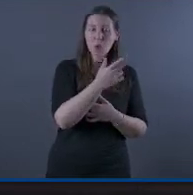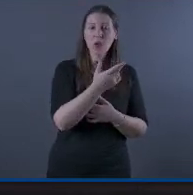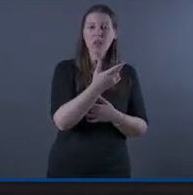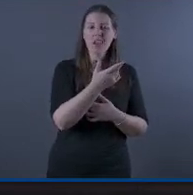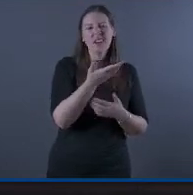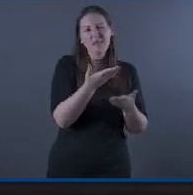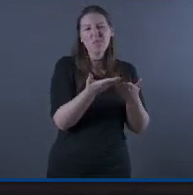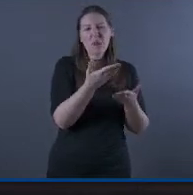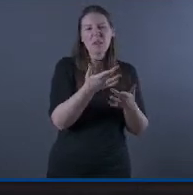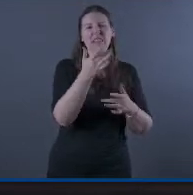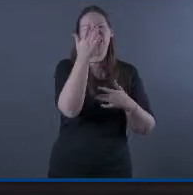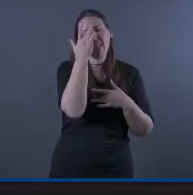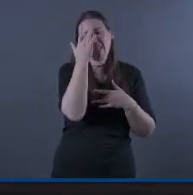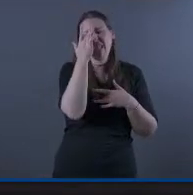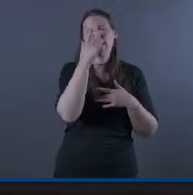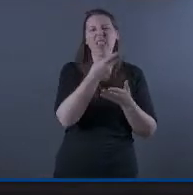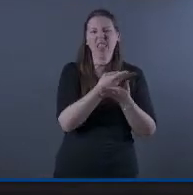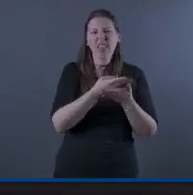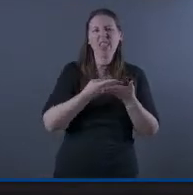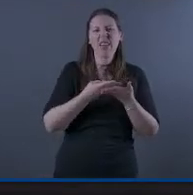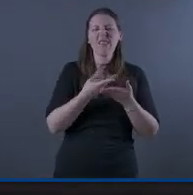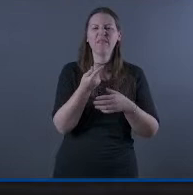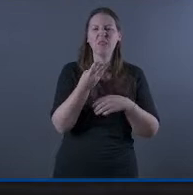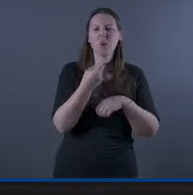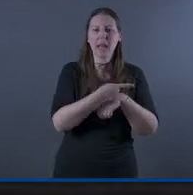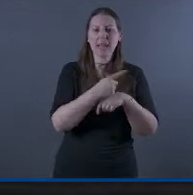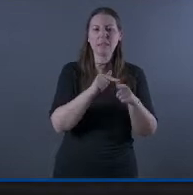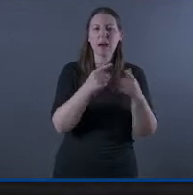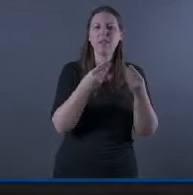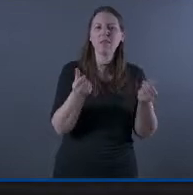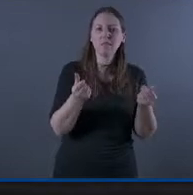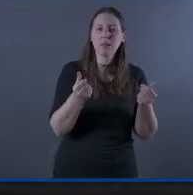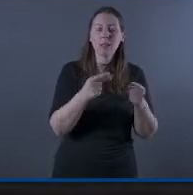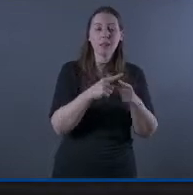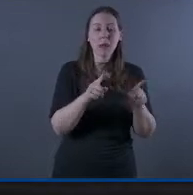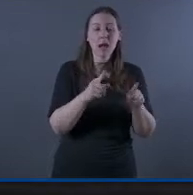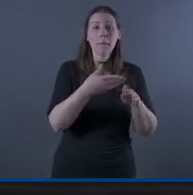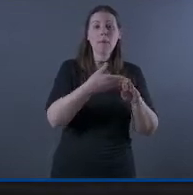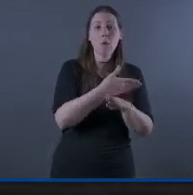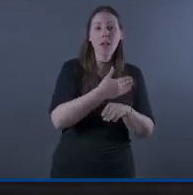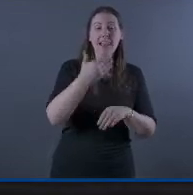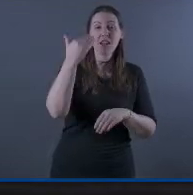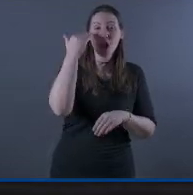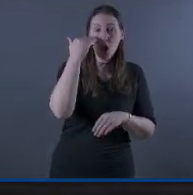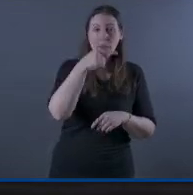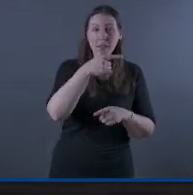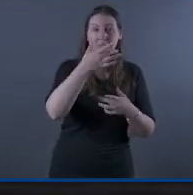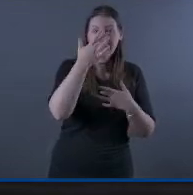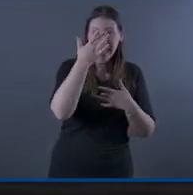or if they have a mild version, they might unknowingly transmit that virus to a more vulnerable patient.